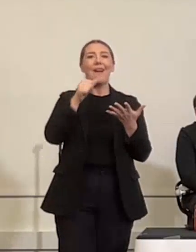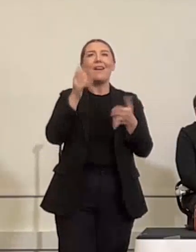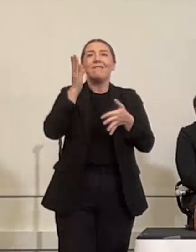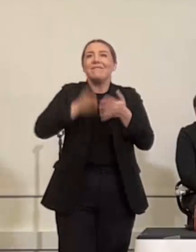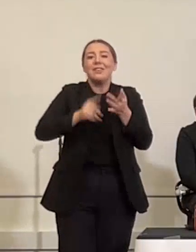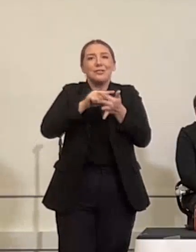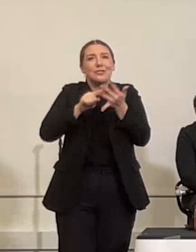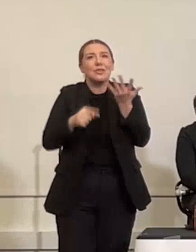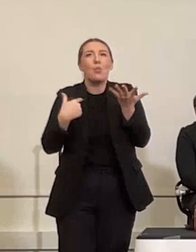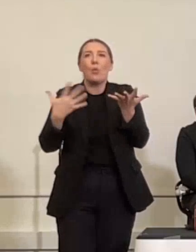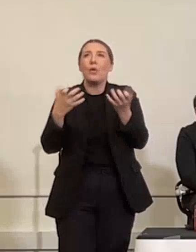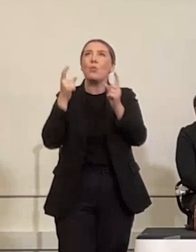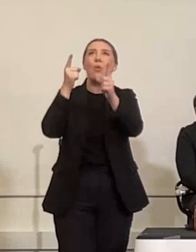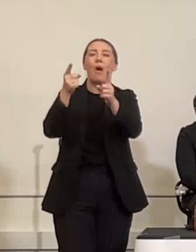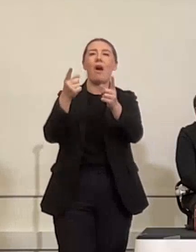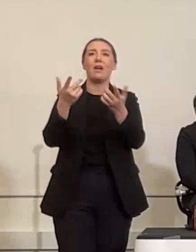want to get done and we see so much more opportunity.